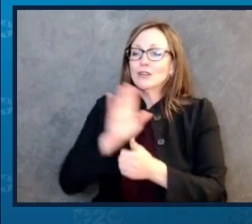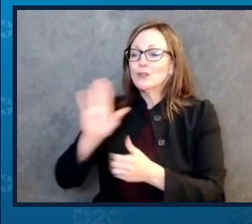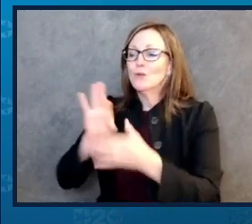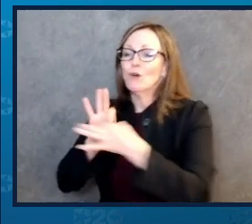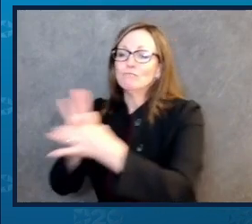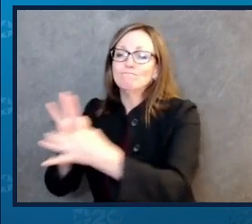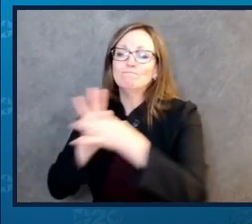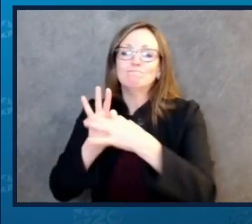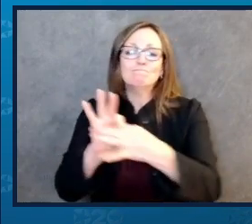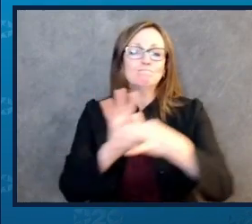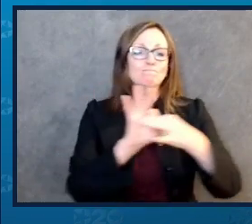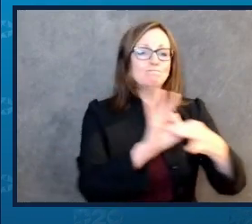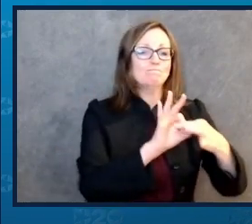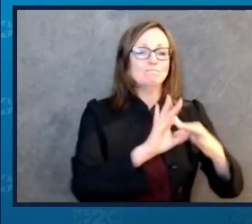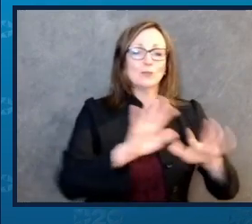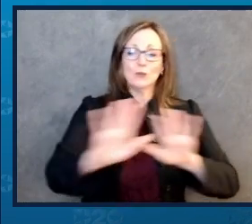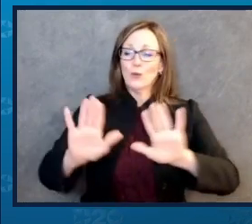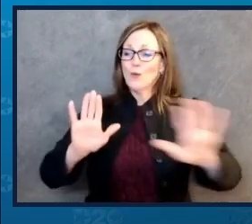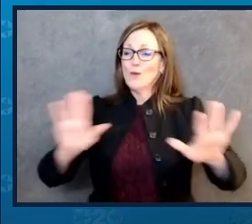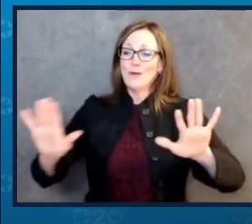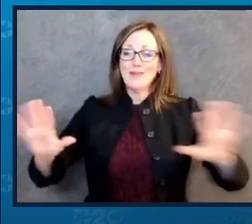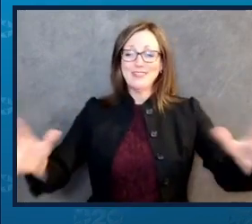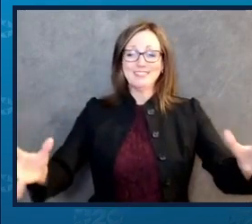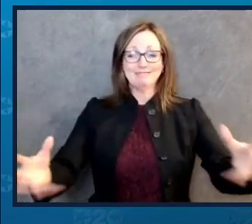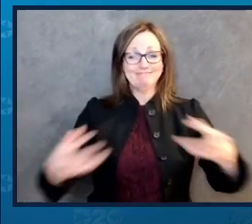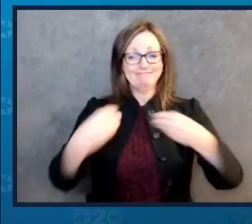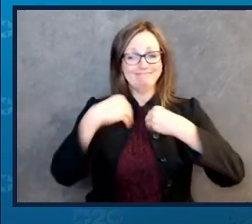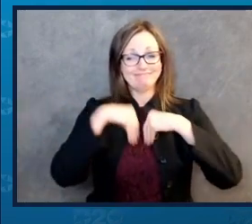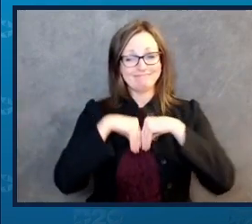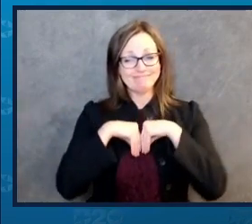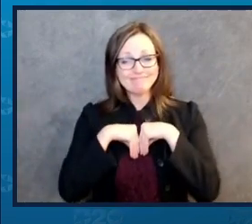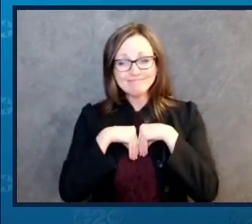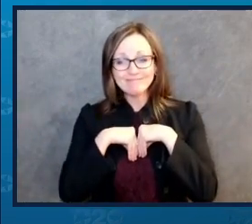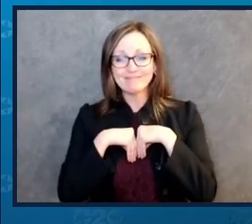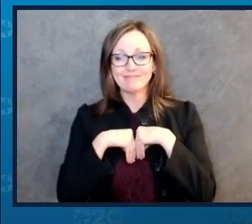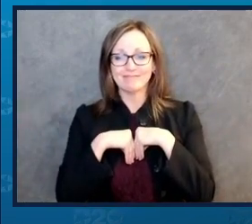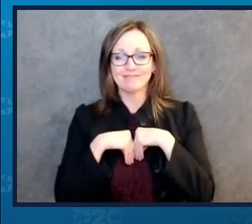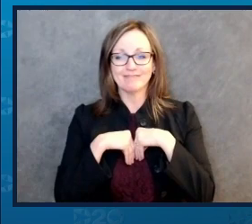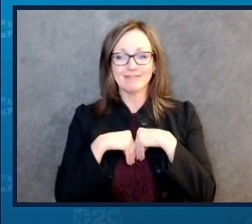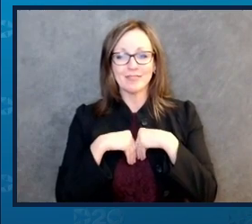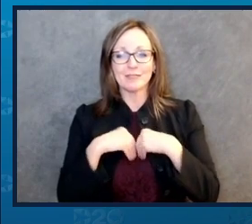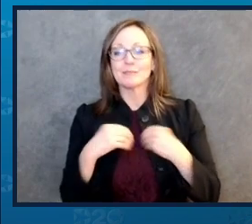ON EVERY DETAIL, BUT WE ARE